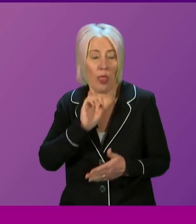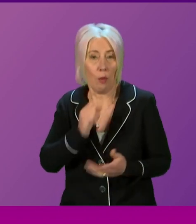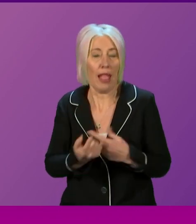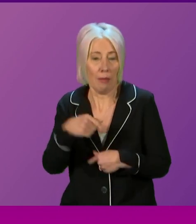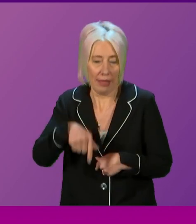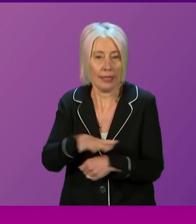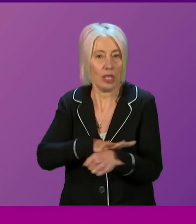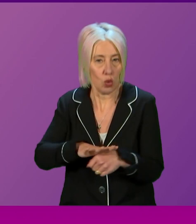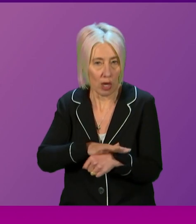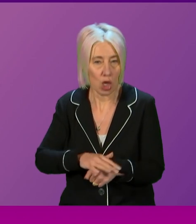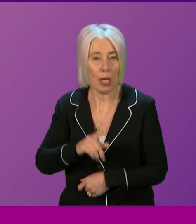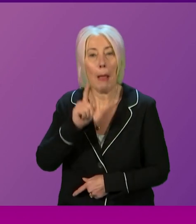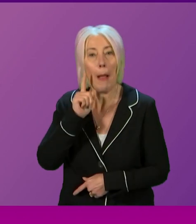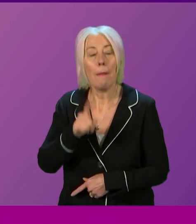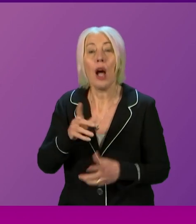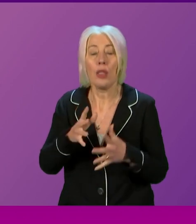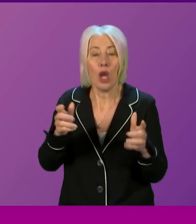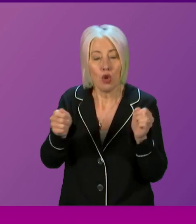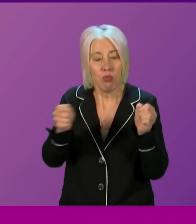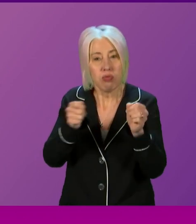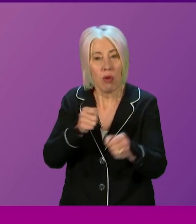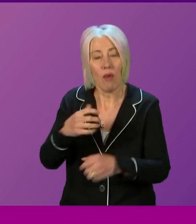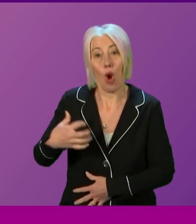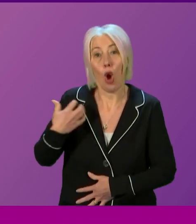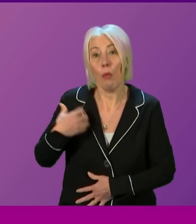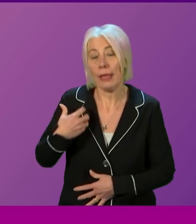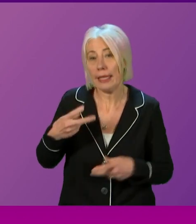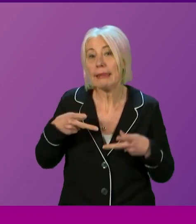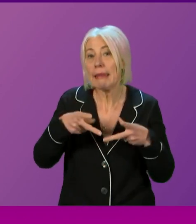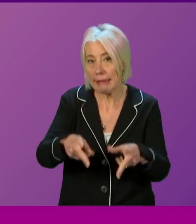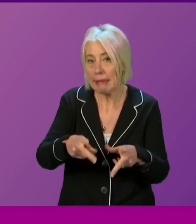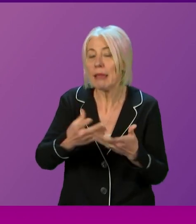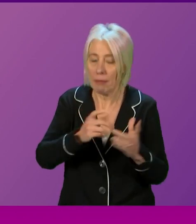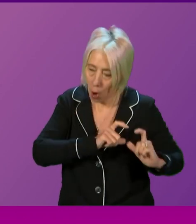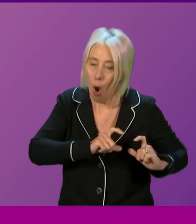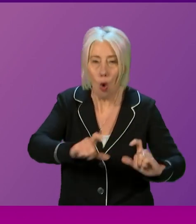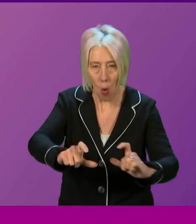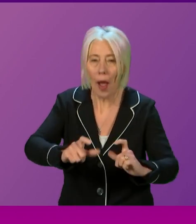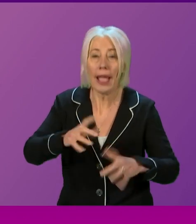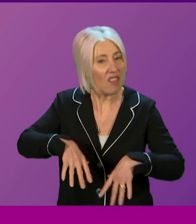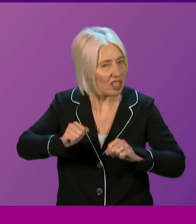The broader reform of the complaints system is under way and on-going, and the justice